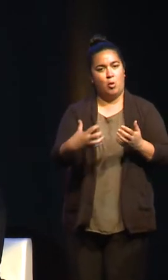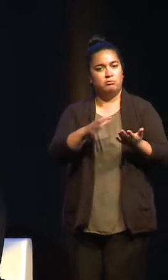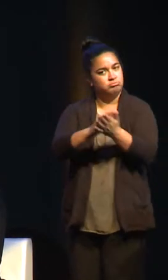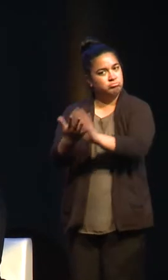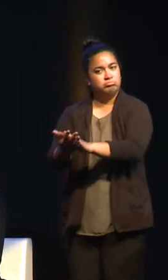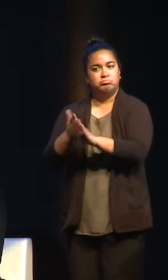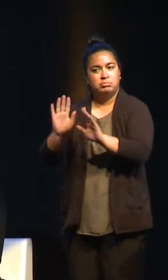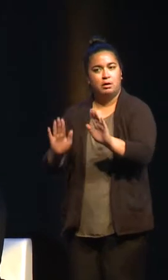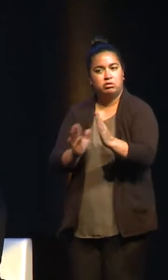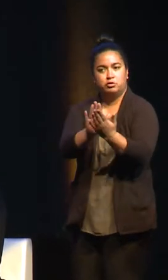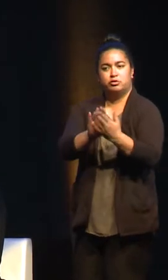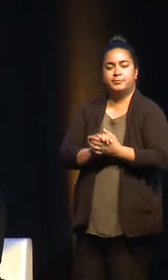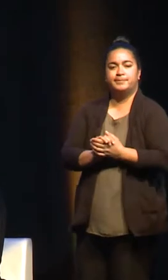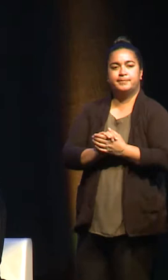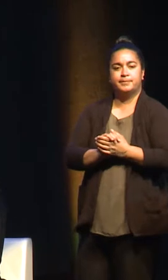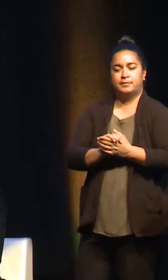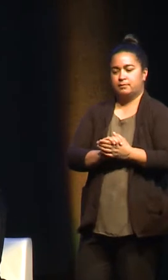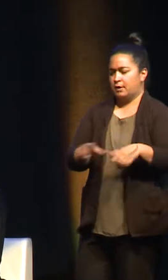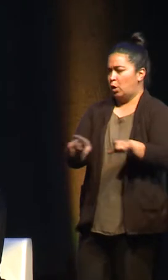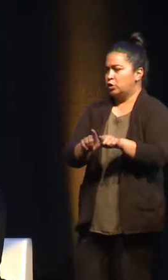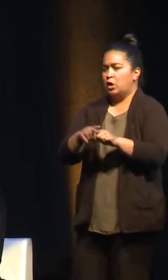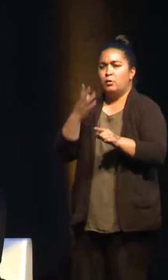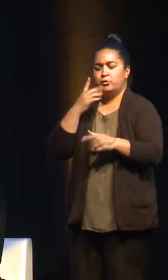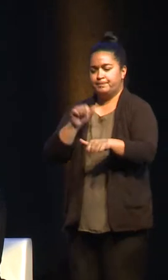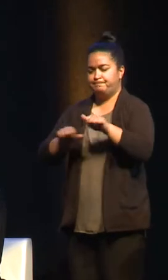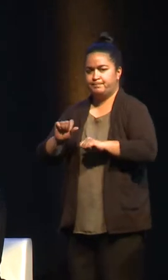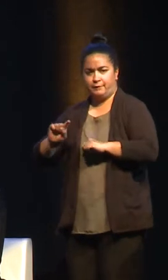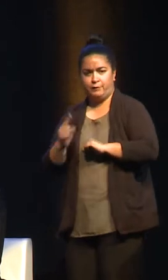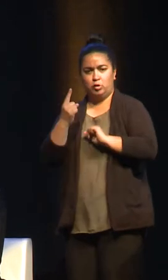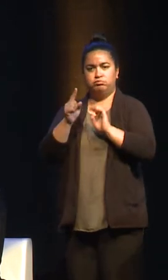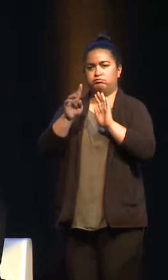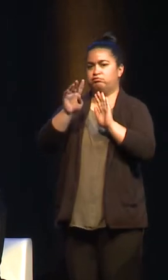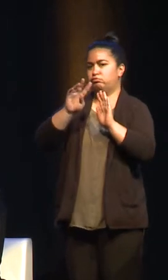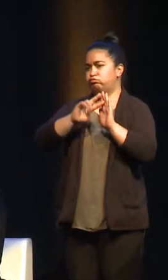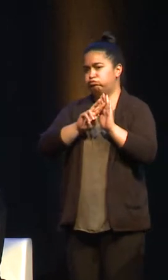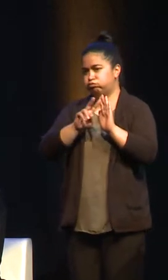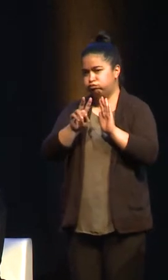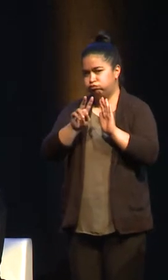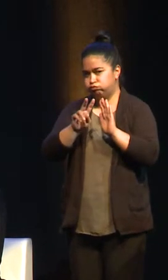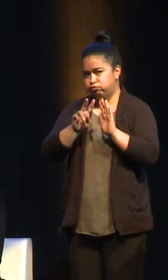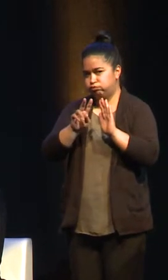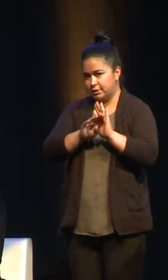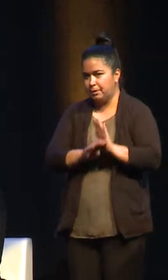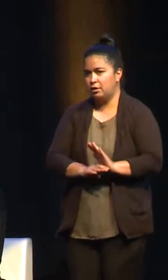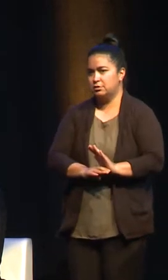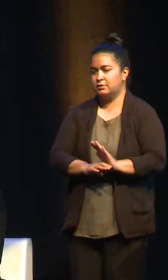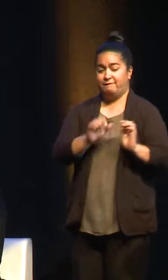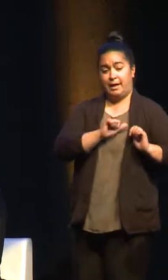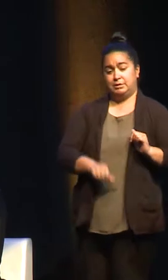thing is that when you when you go back to kind of first principles actually, you know farmers along like alongside everybody else, you know, want their kids to grow up in a